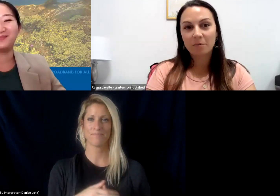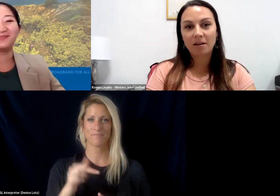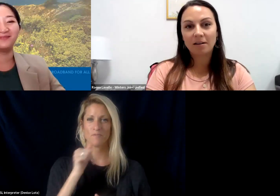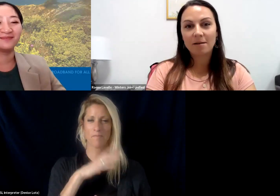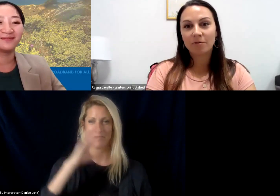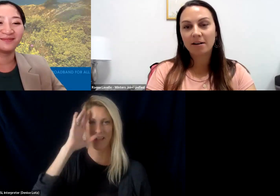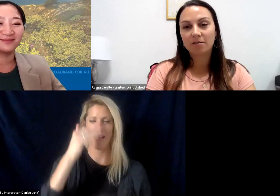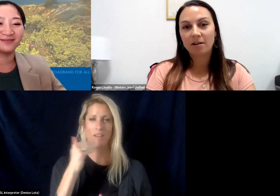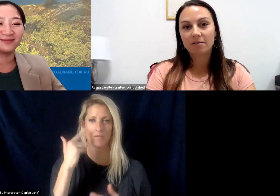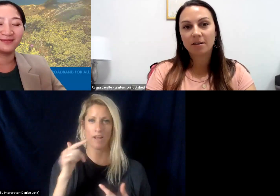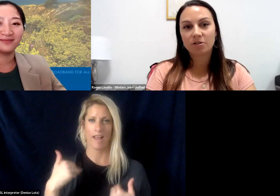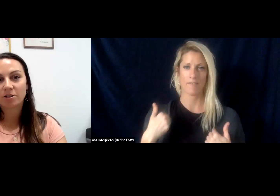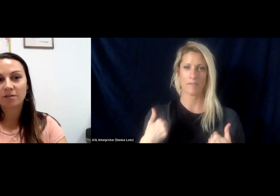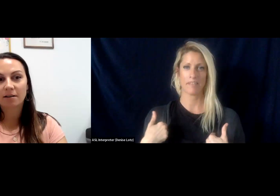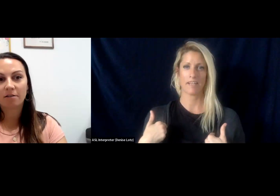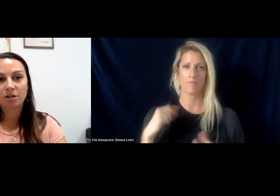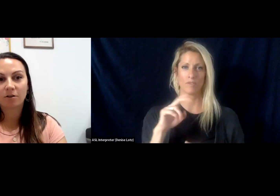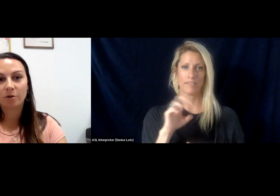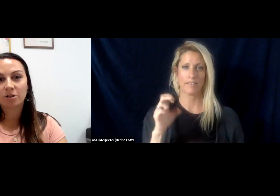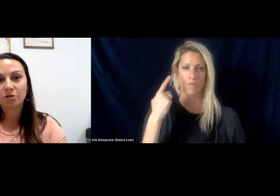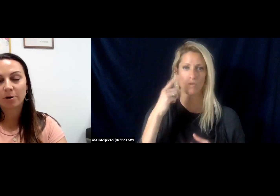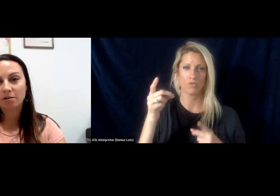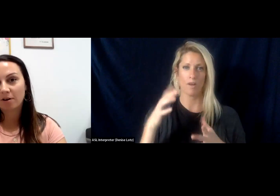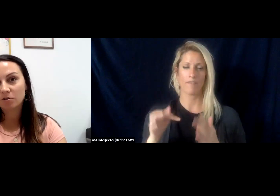having me. I'm Reina Levelle, the Director of Technology for from Winters Joint Unified